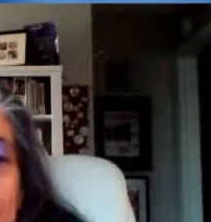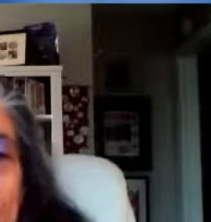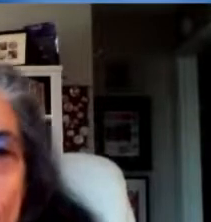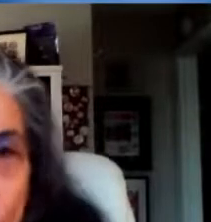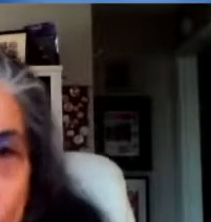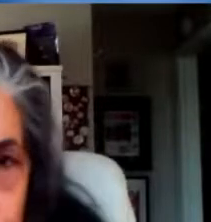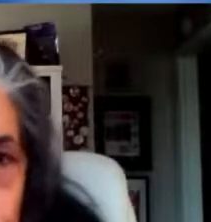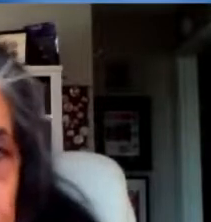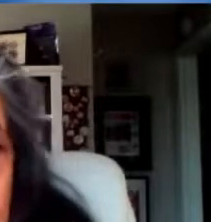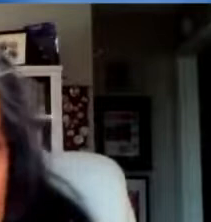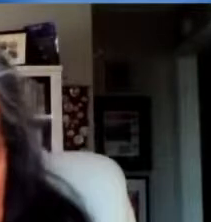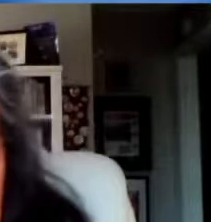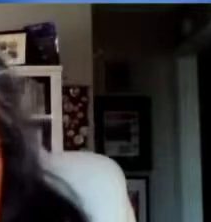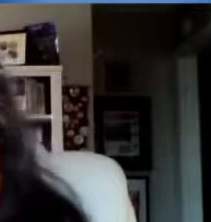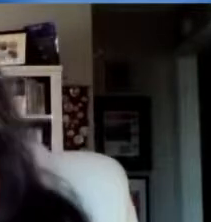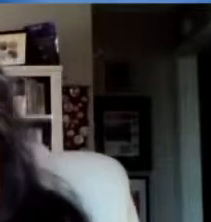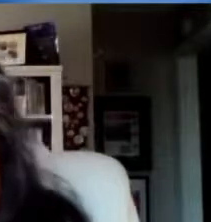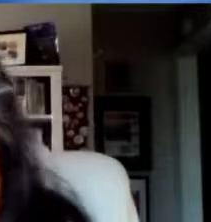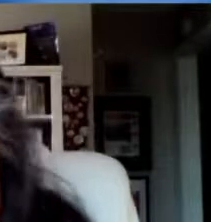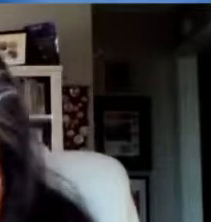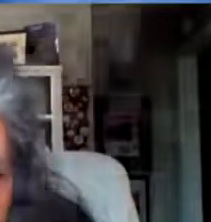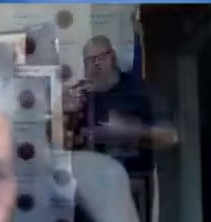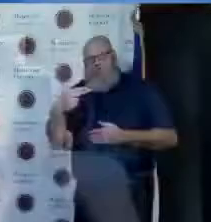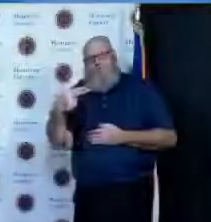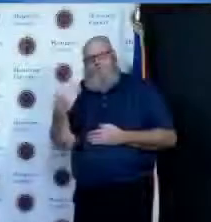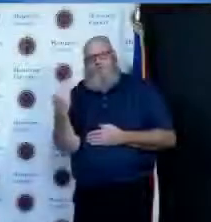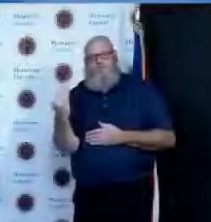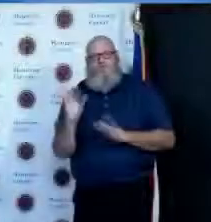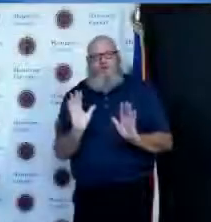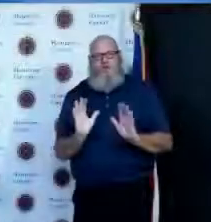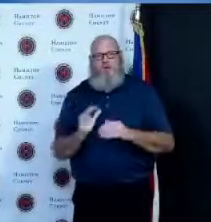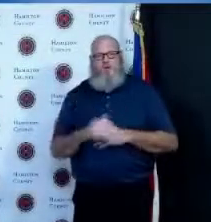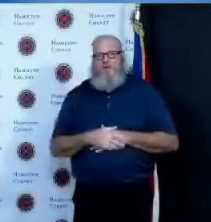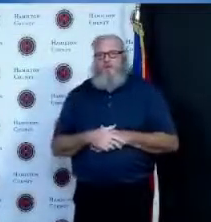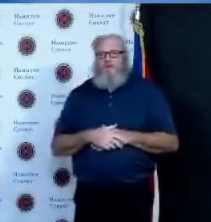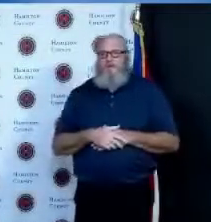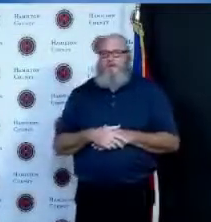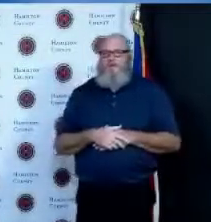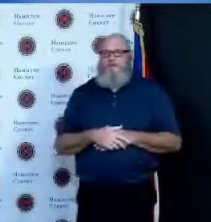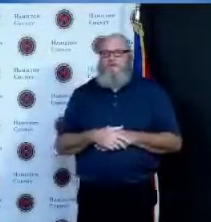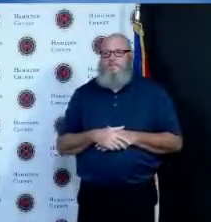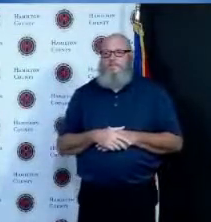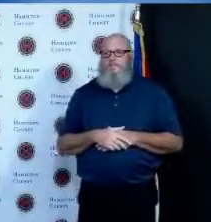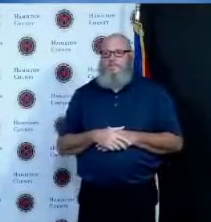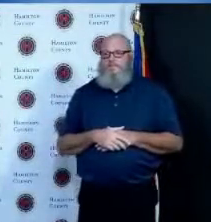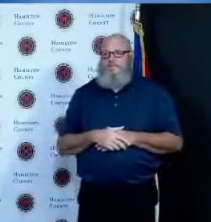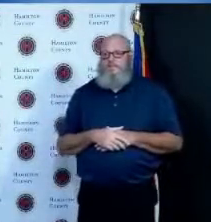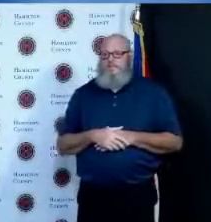and you're going to randomize that so as Jenna asked earlier just because I signed up three